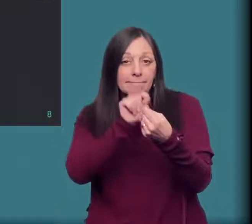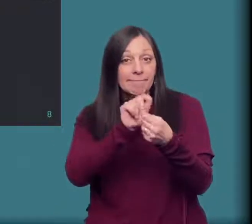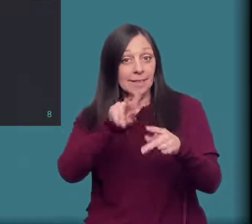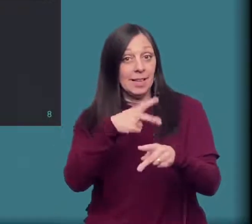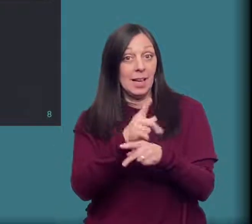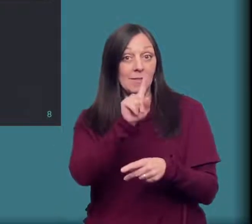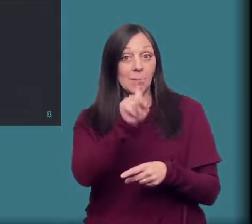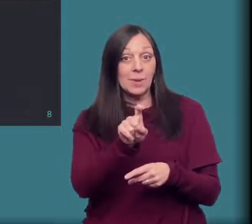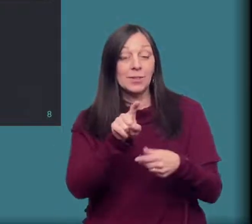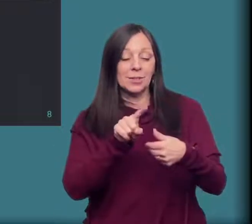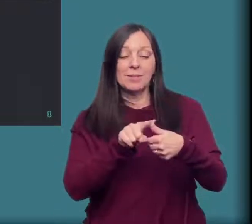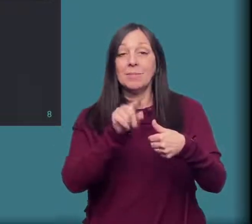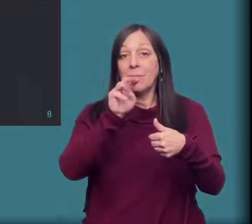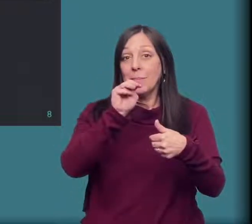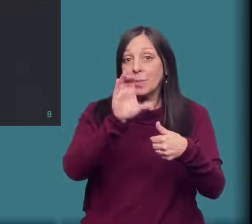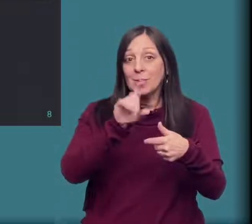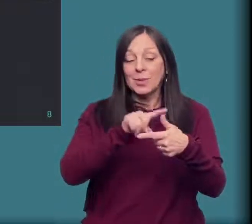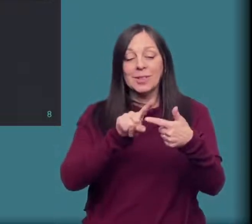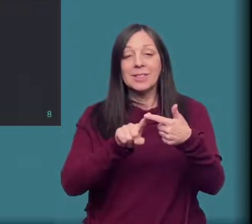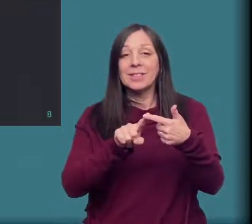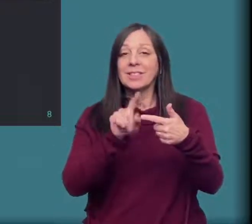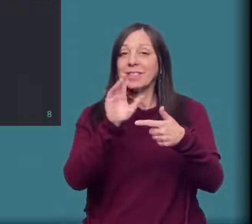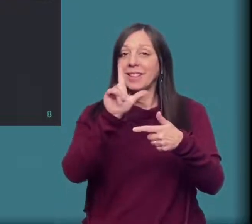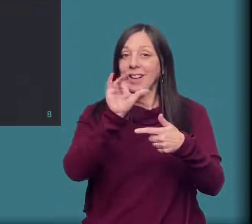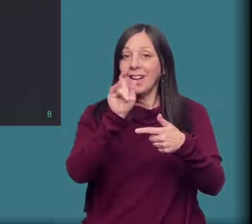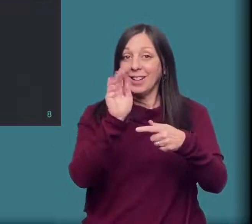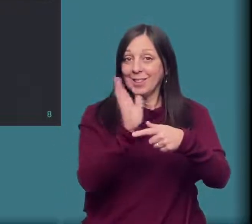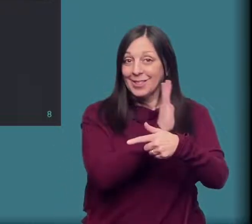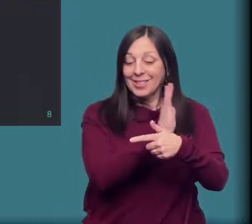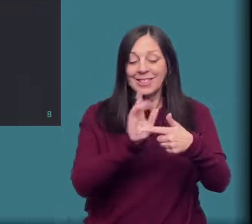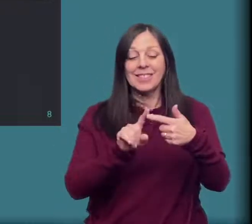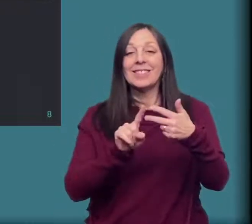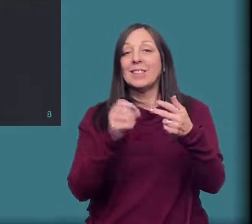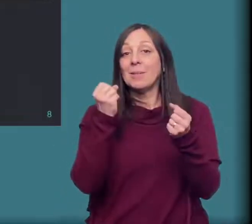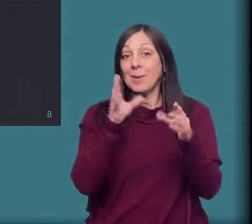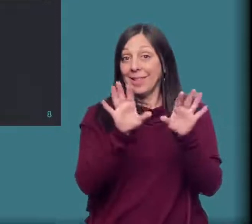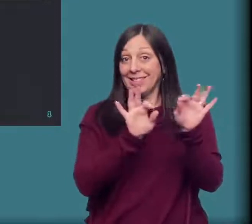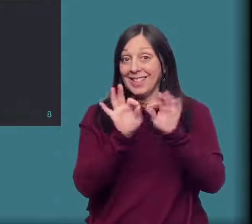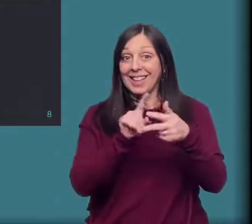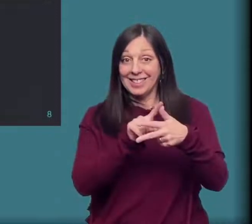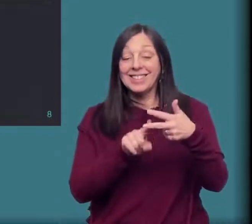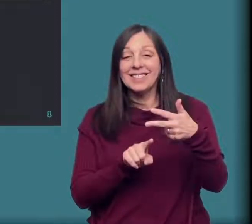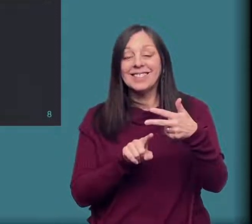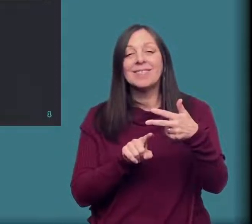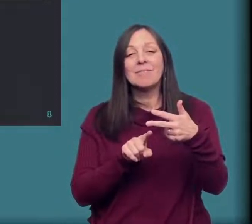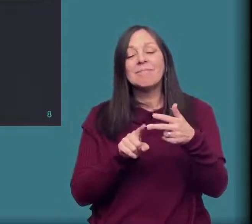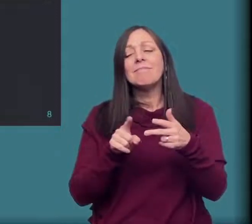The revised survey was designed to explore the specifics of the layout issues and designs raised in the formative user study.